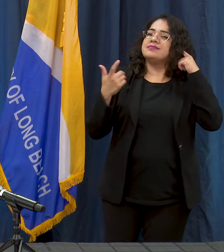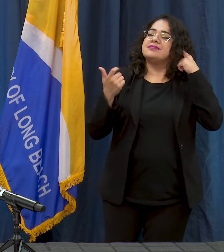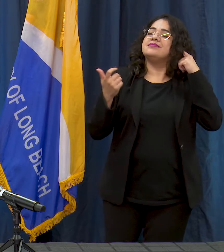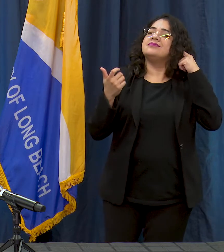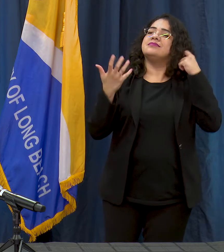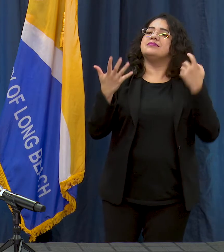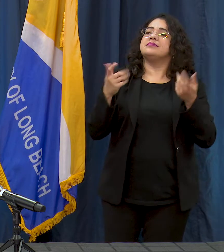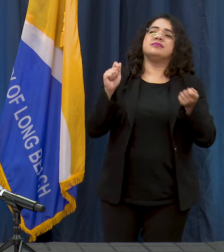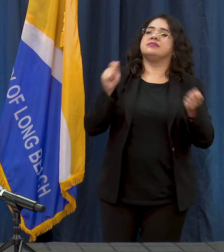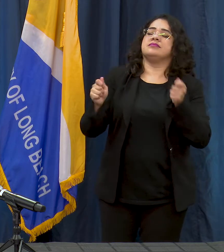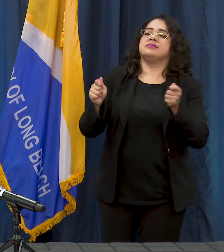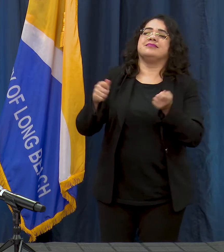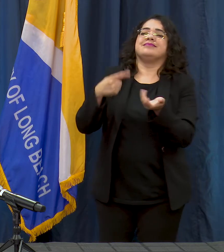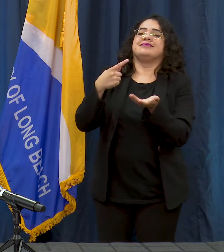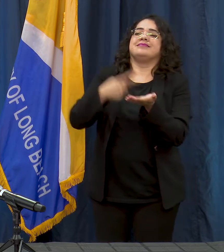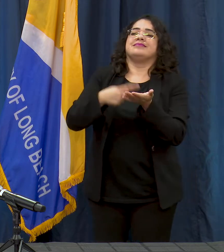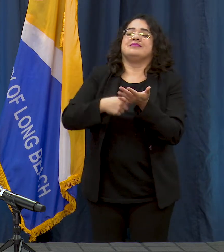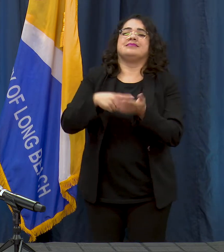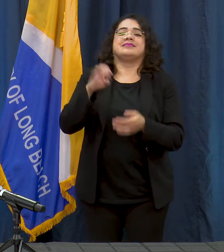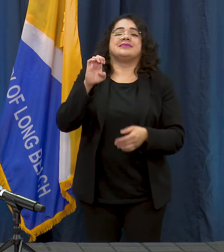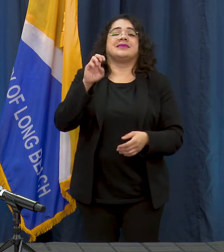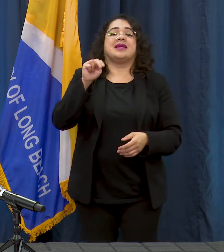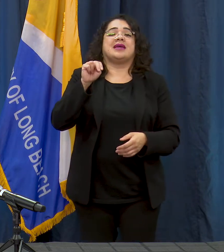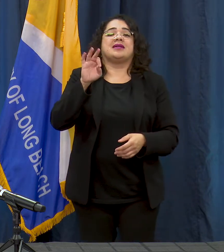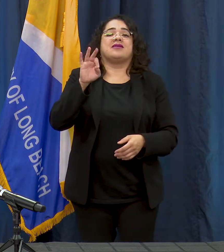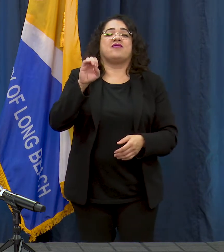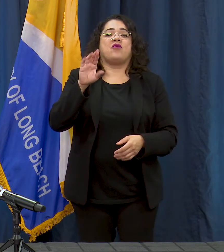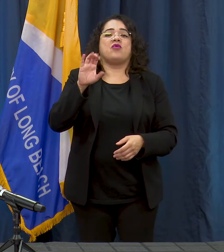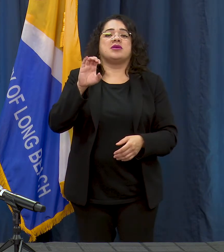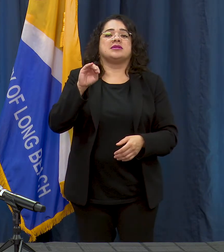talking about enforcement he talked about over the weekend most people